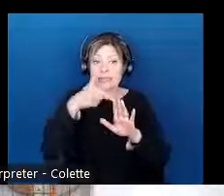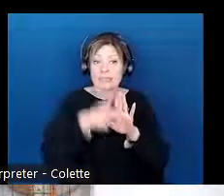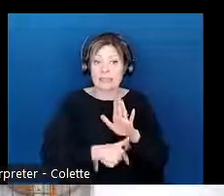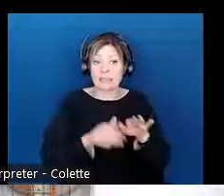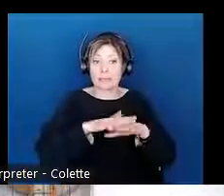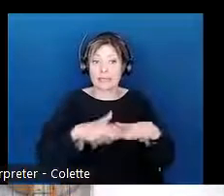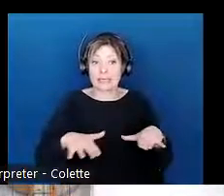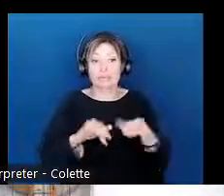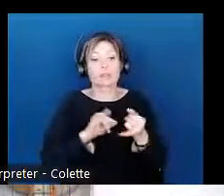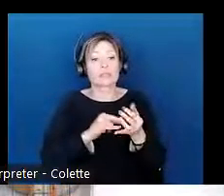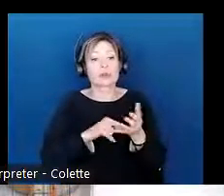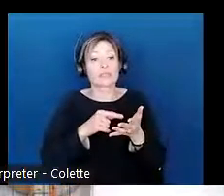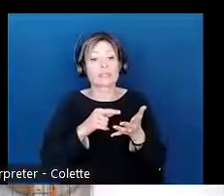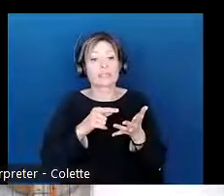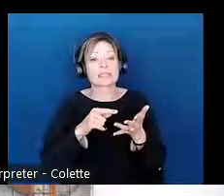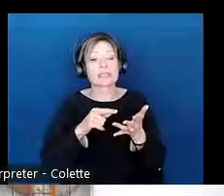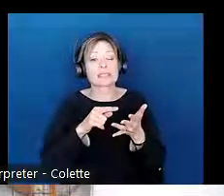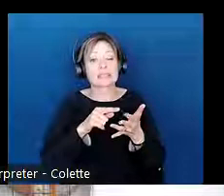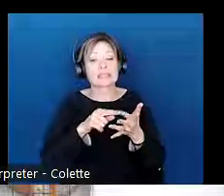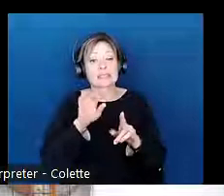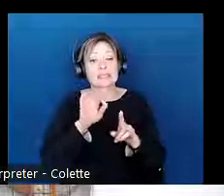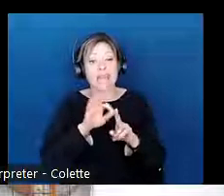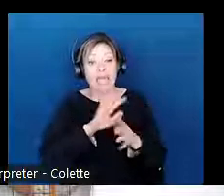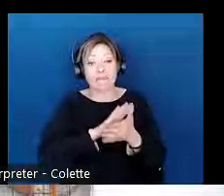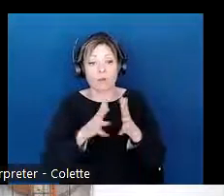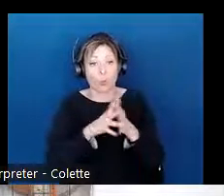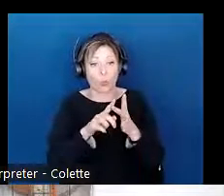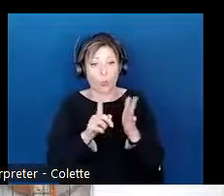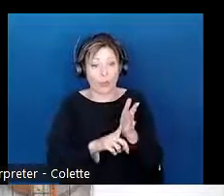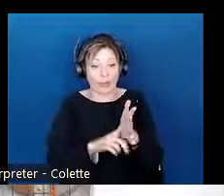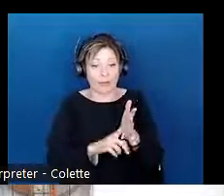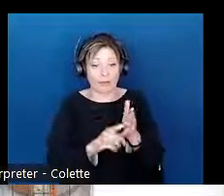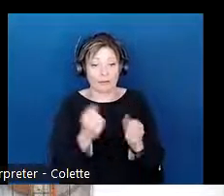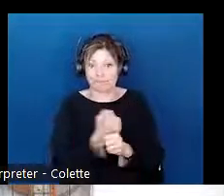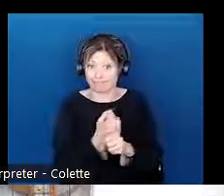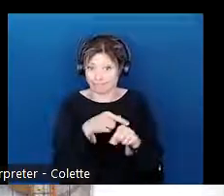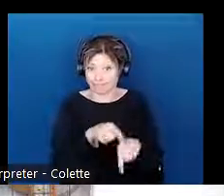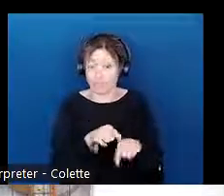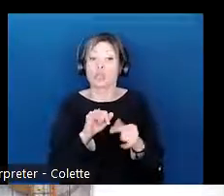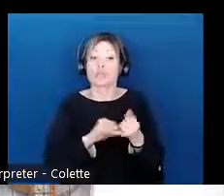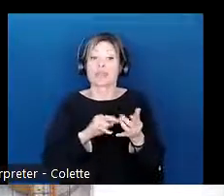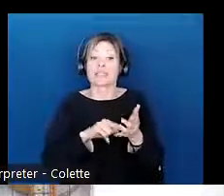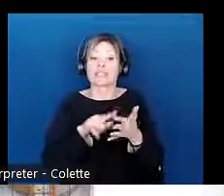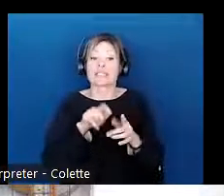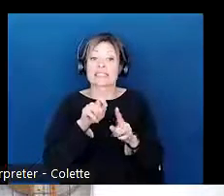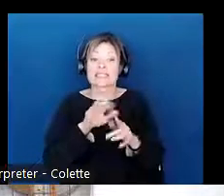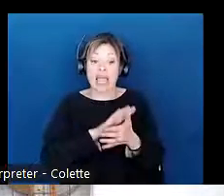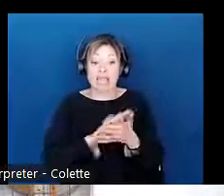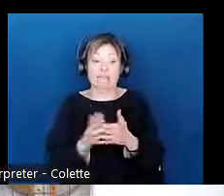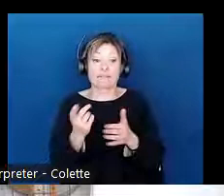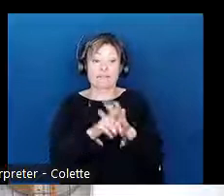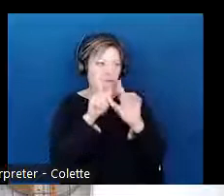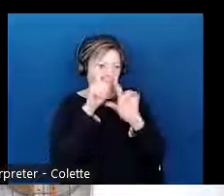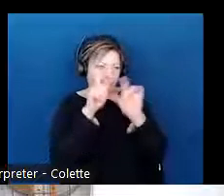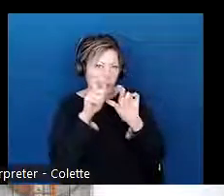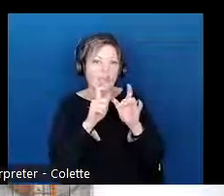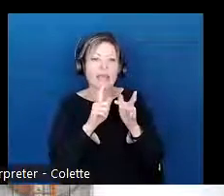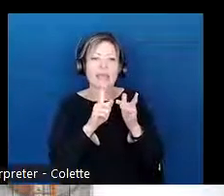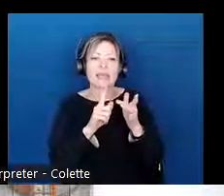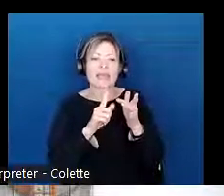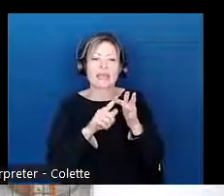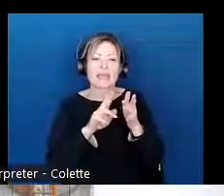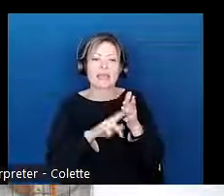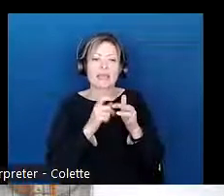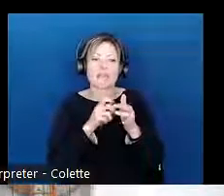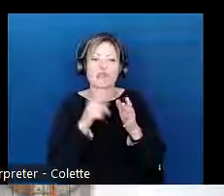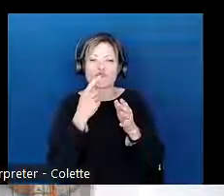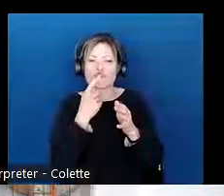and she came out onto the heathland and took photos with an infrared thermal lens and these